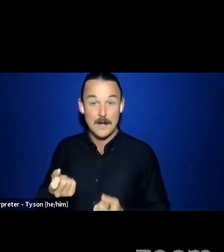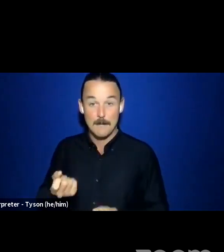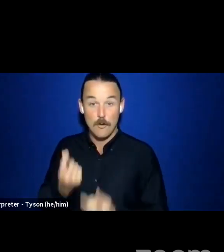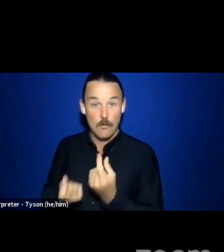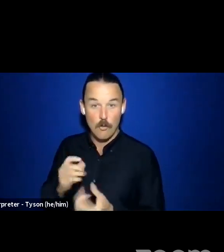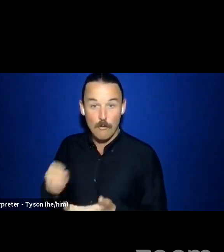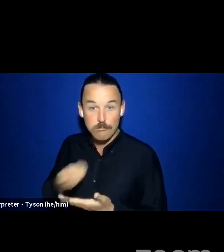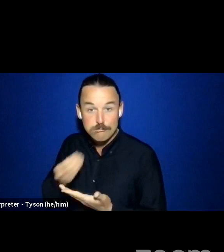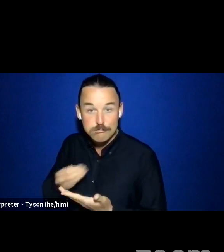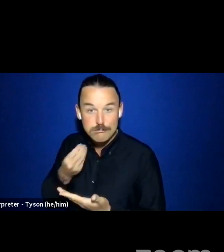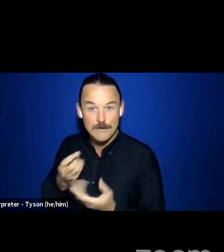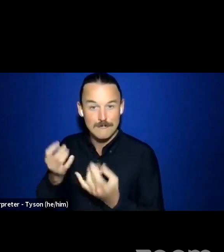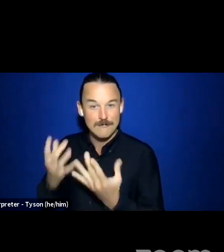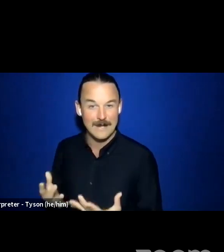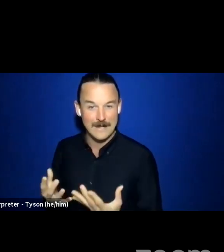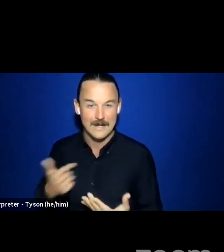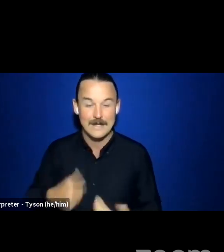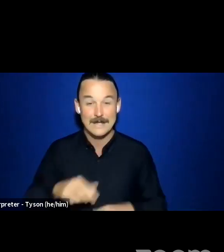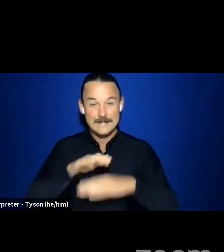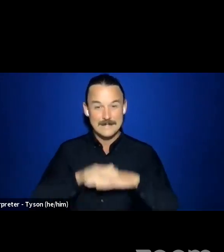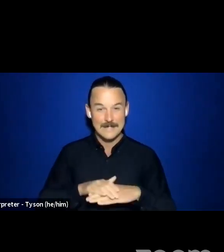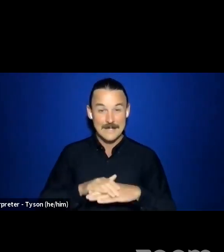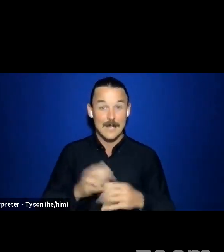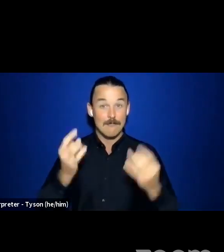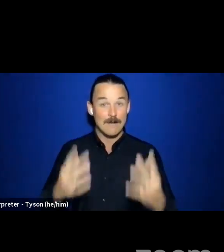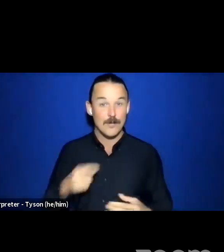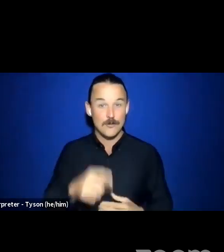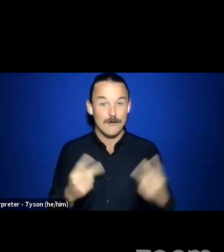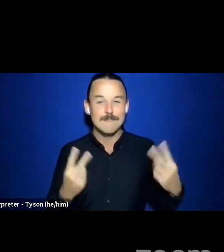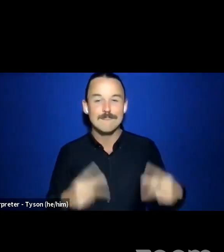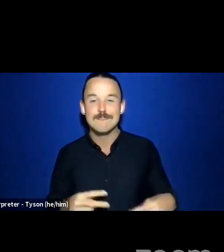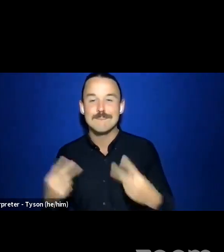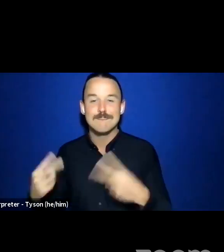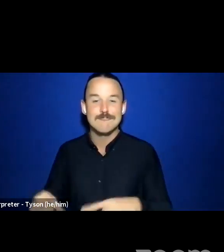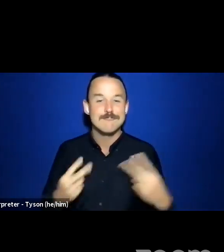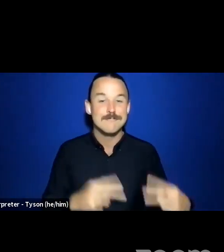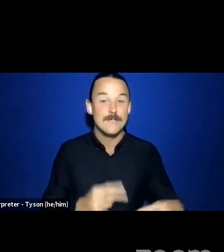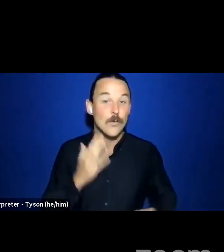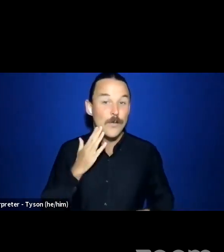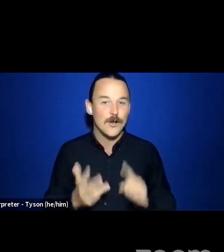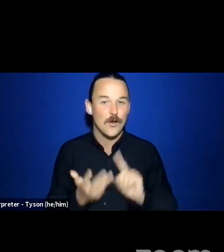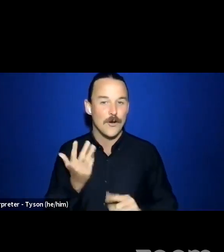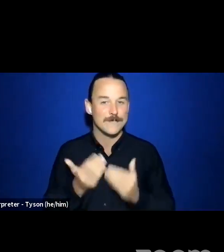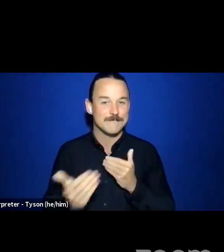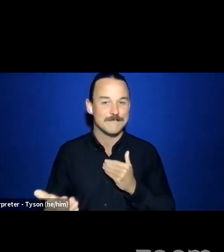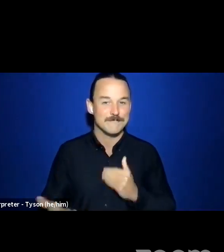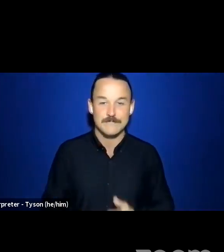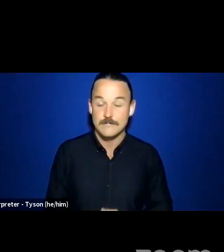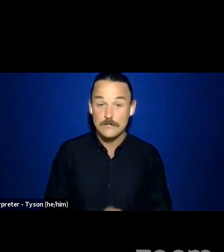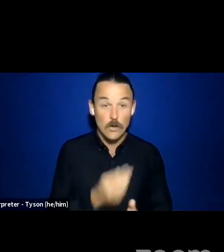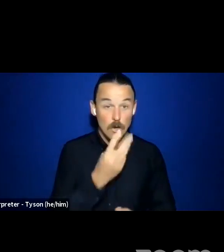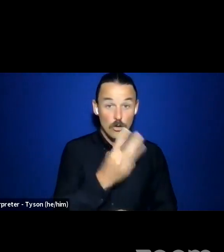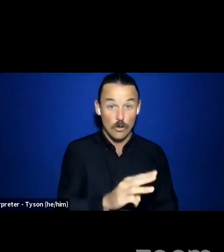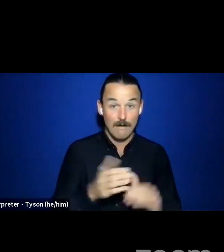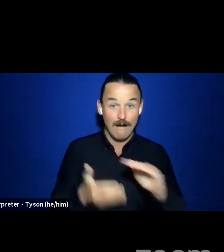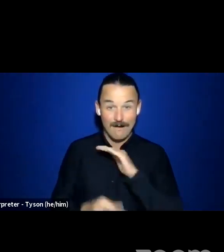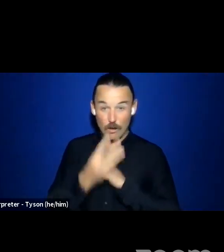popcorn ready. Sit tight for yourself tight for yourself a drink, listening. and get and get ready to dance around and get ready to dance at around 9pm.